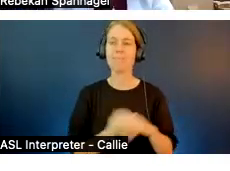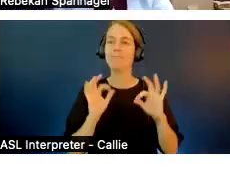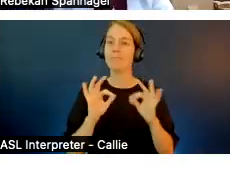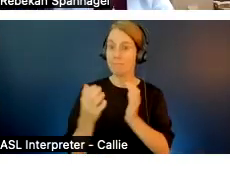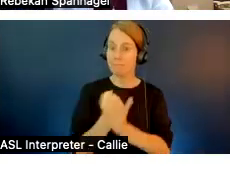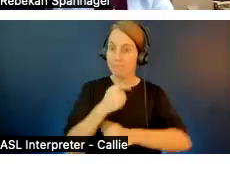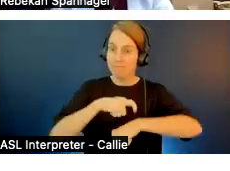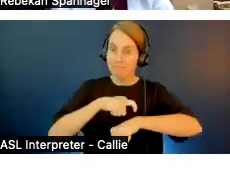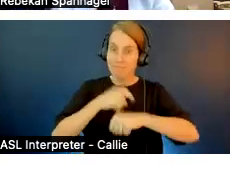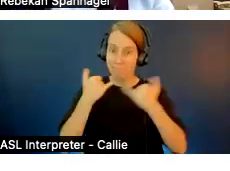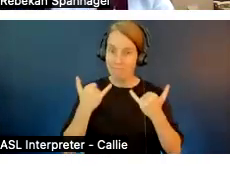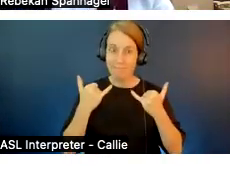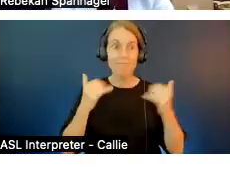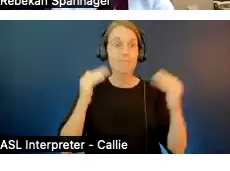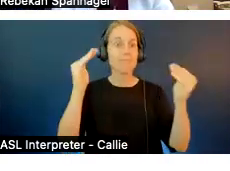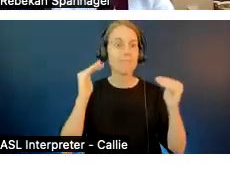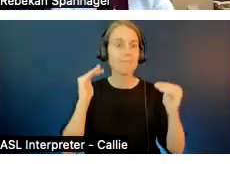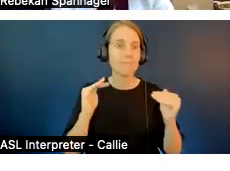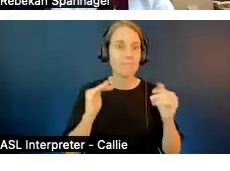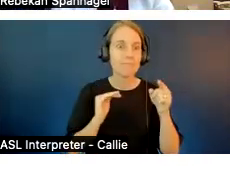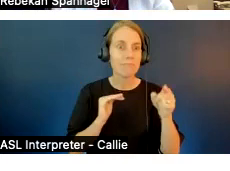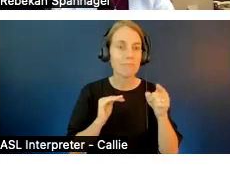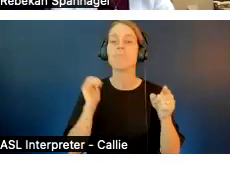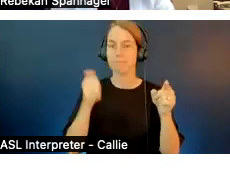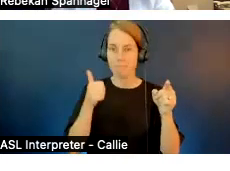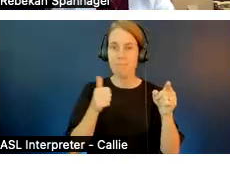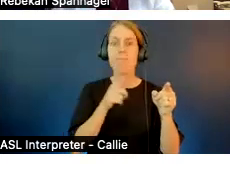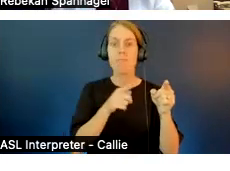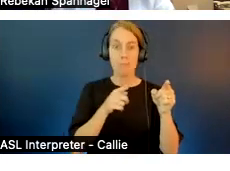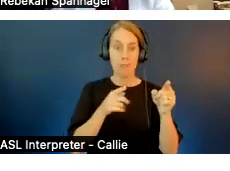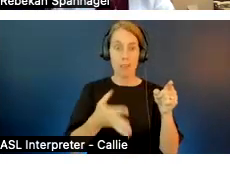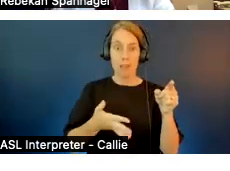have the next slide before we get started i just want to point out our upcoming sessions